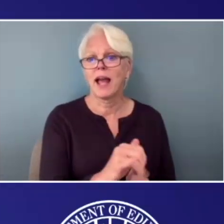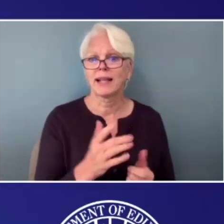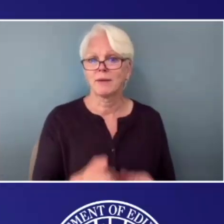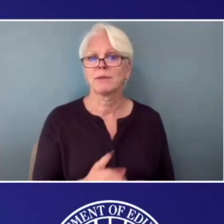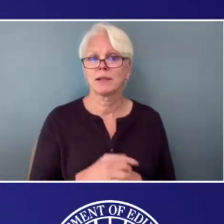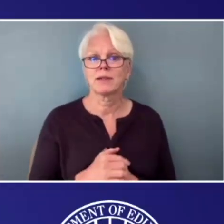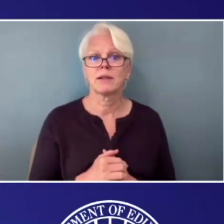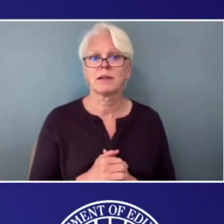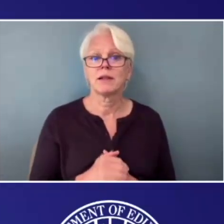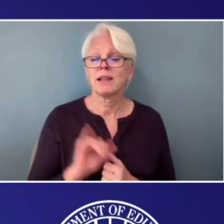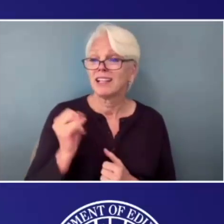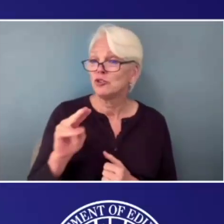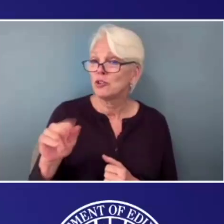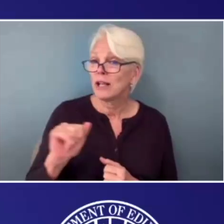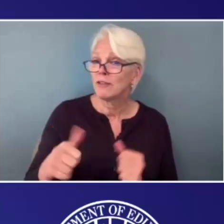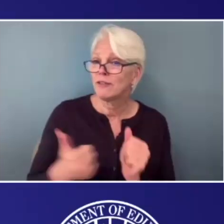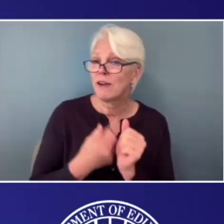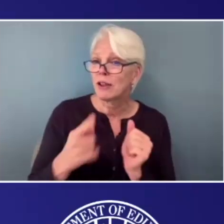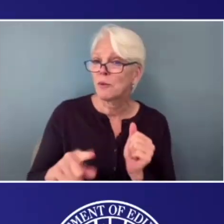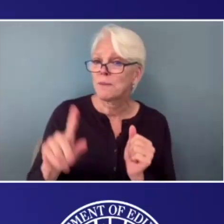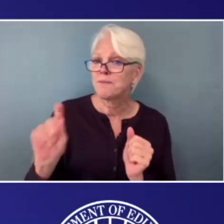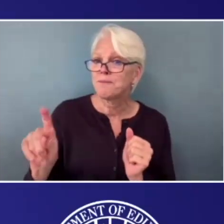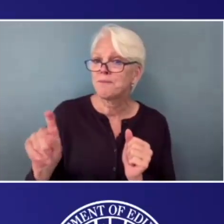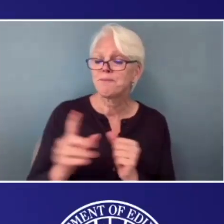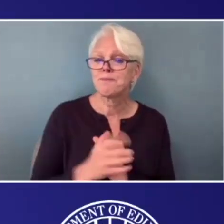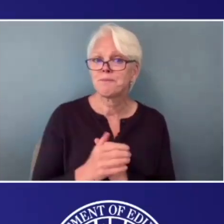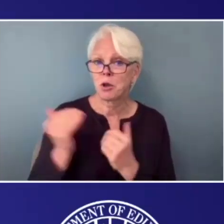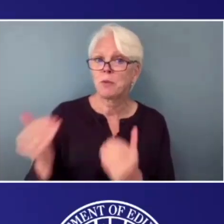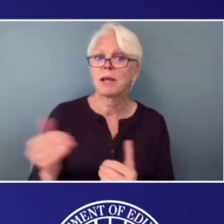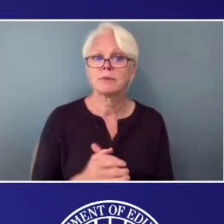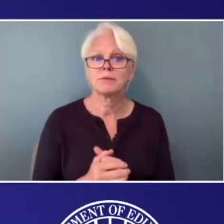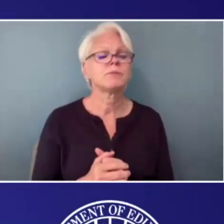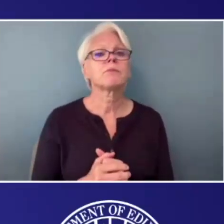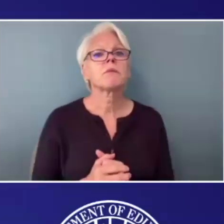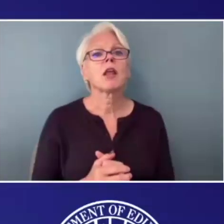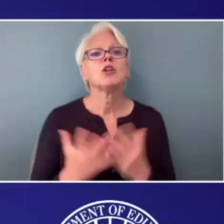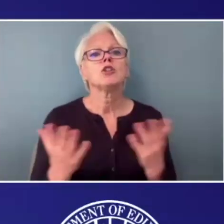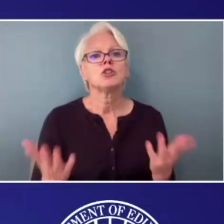Jenna, did you have a follow up to that? Go ahead. Okay, so as an example,